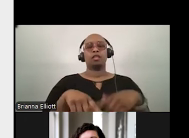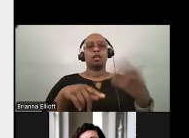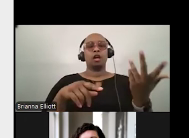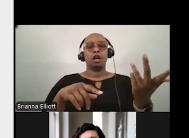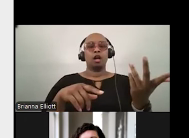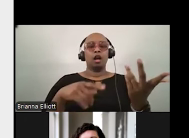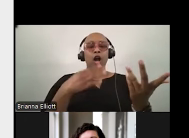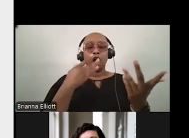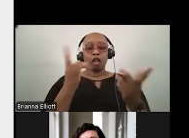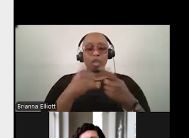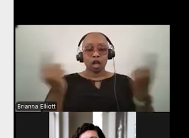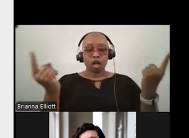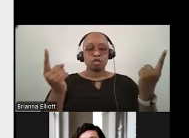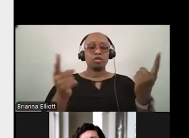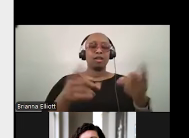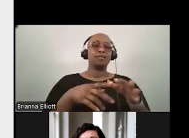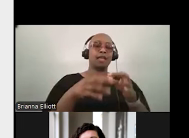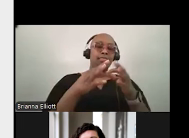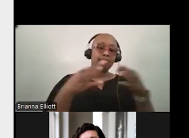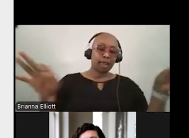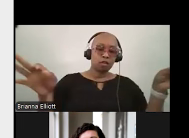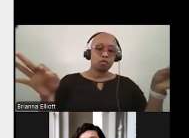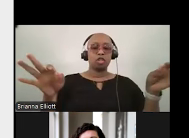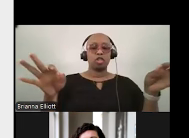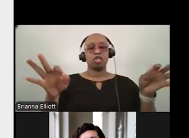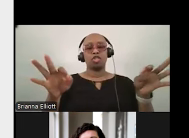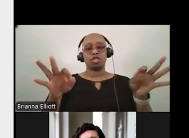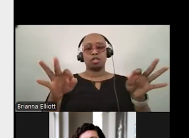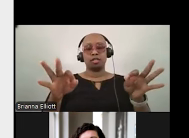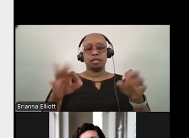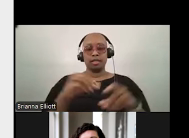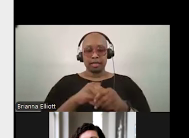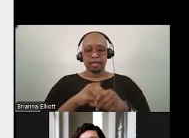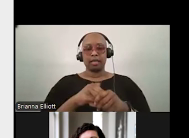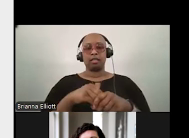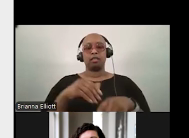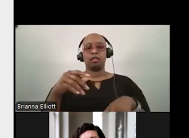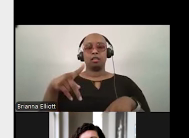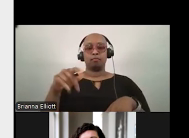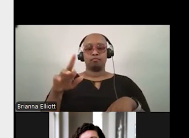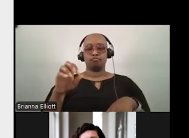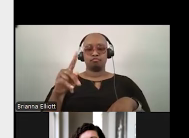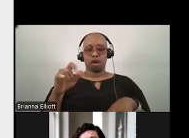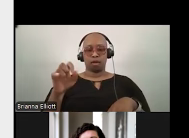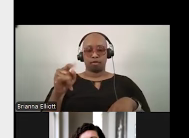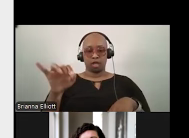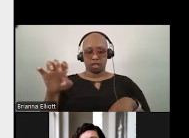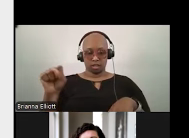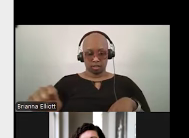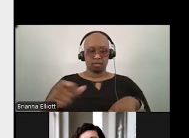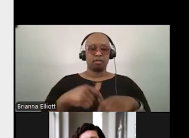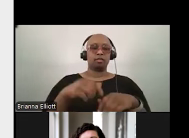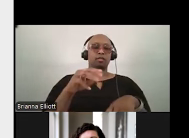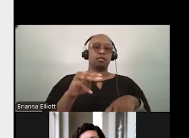that metadata information, forms and instructions being clear, and we need to do that OCR,